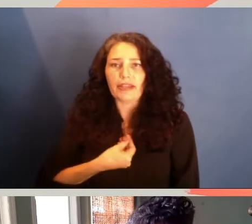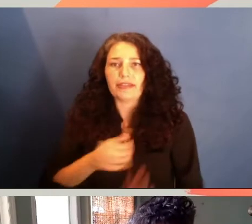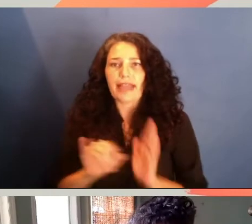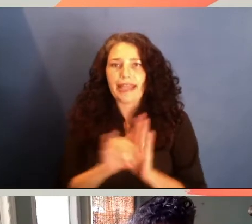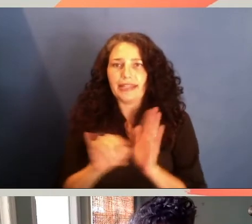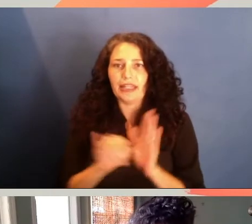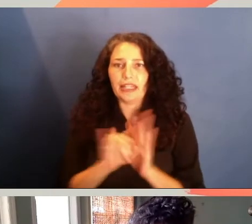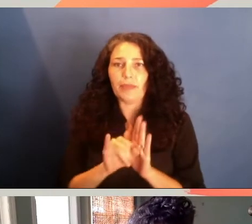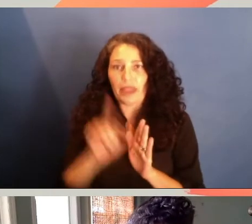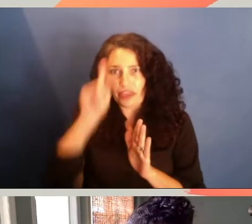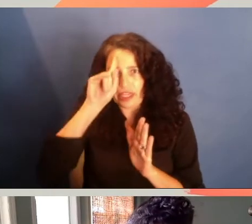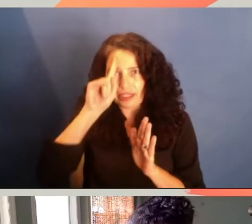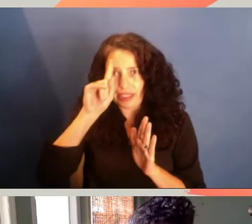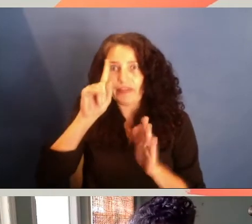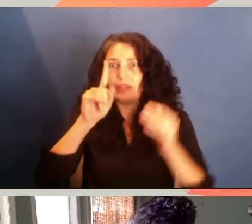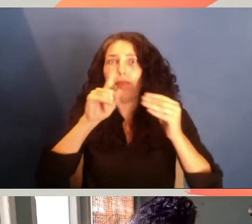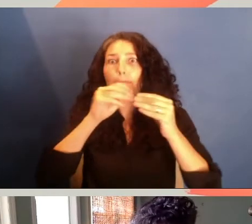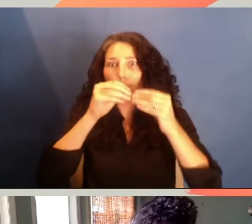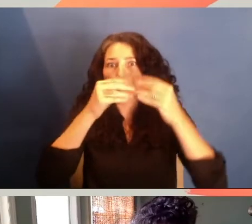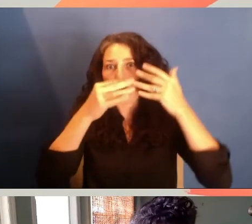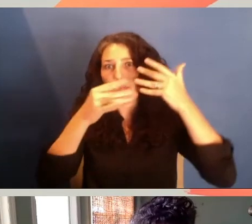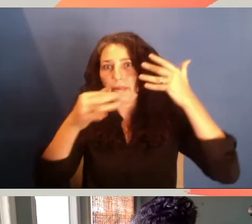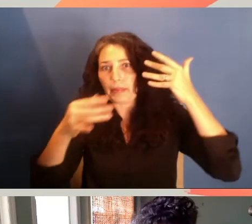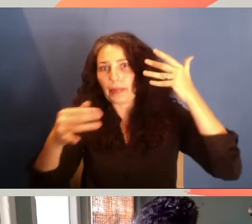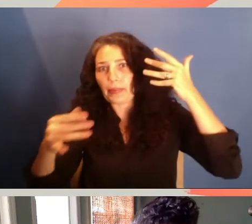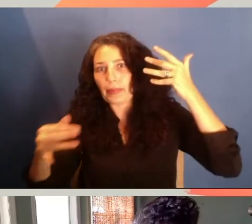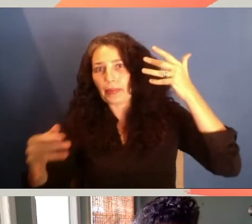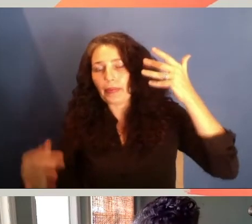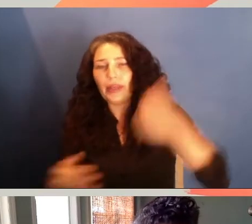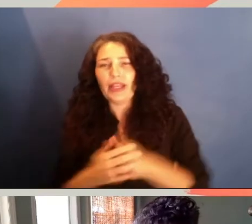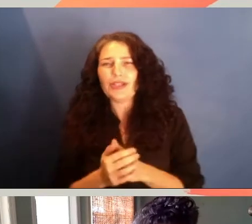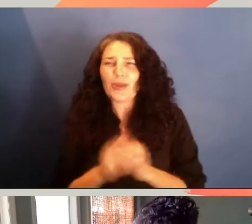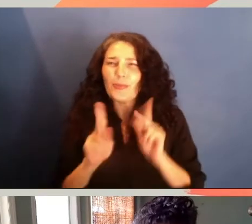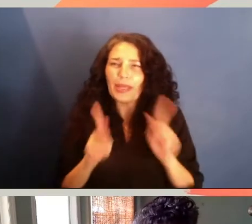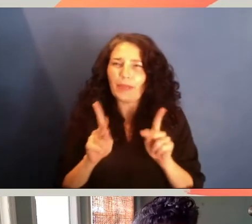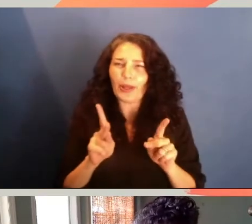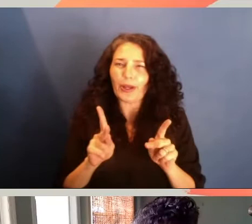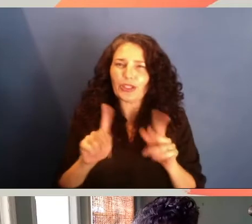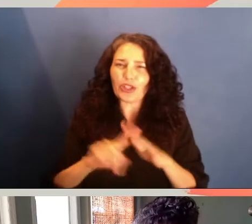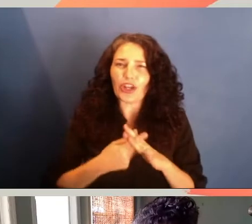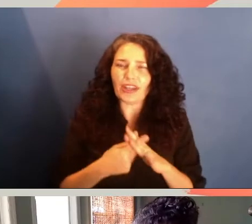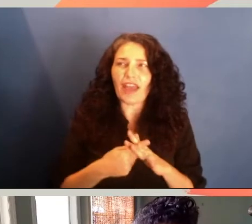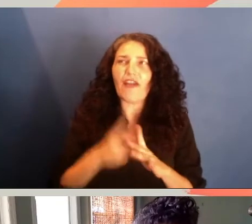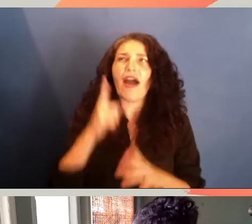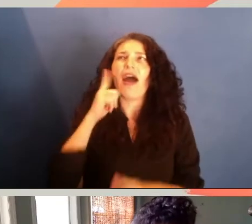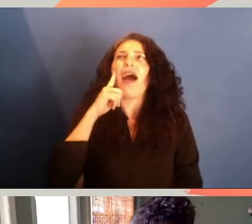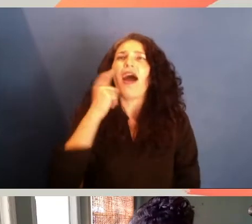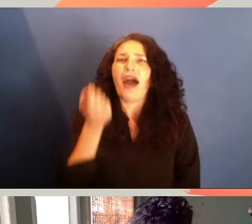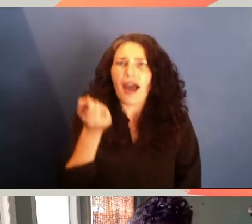seeing people have all of these kind of aha moment watching the film and expressing that publicly